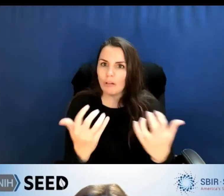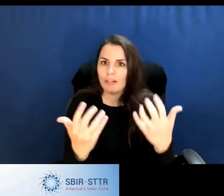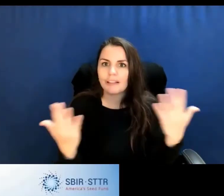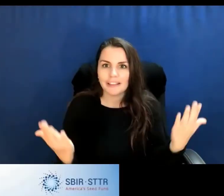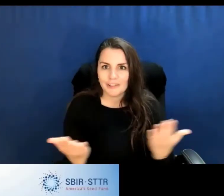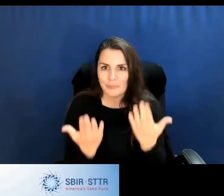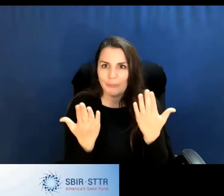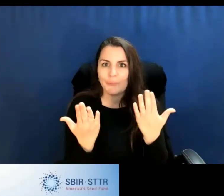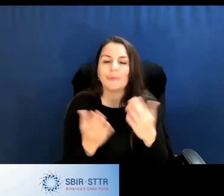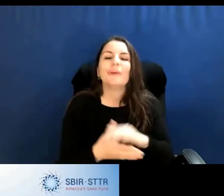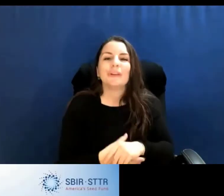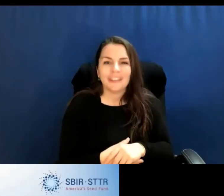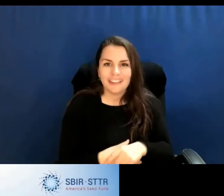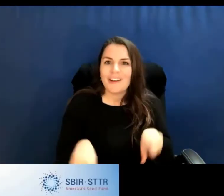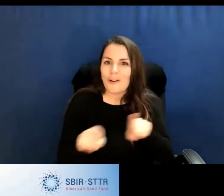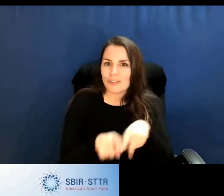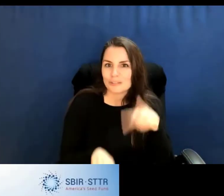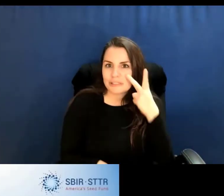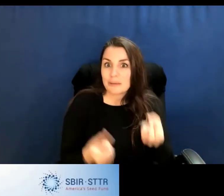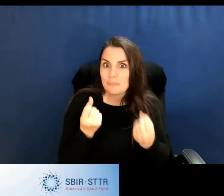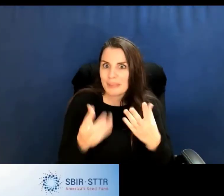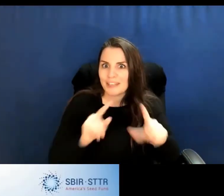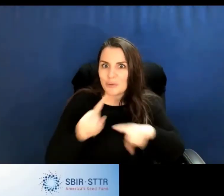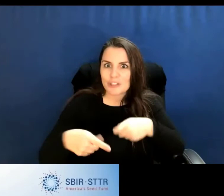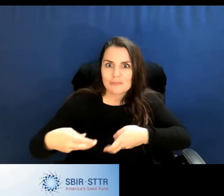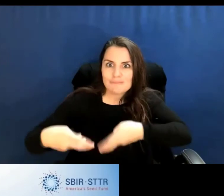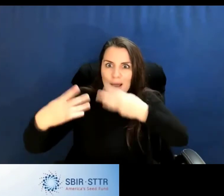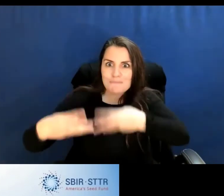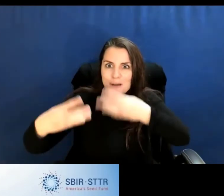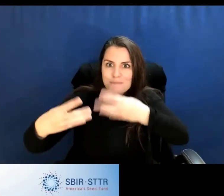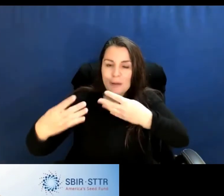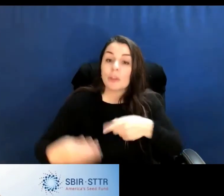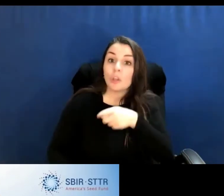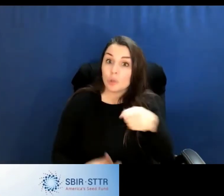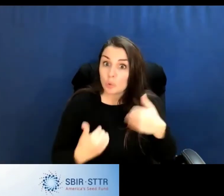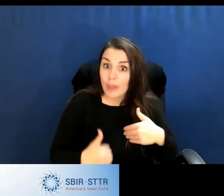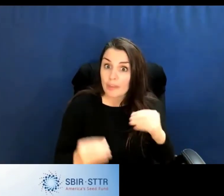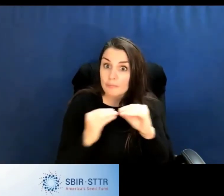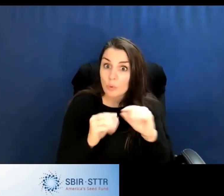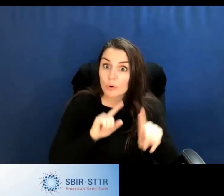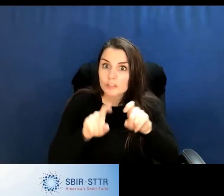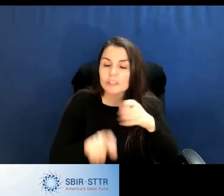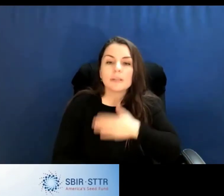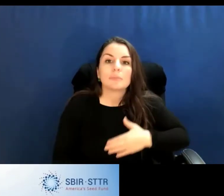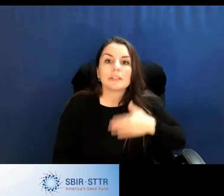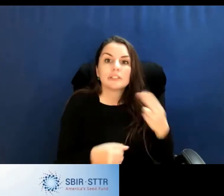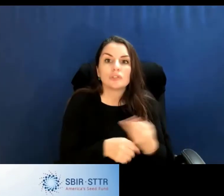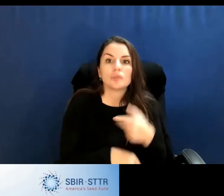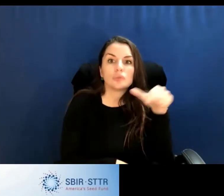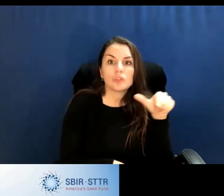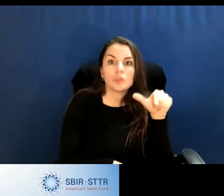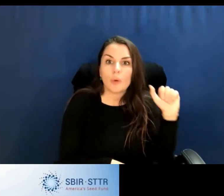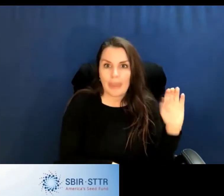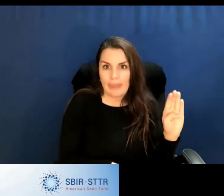and I see a number of questions, so really, if you have questions, please use the Q and A, and hopefully, we'll try to touch on